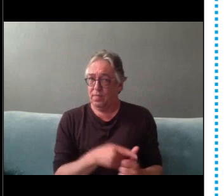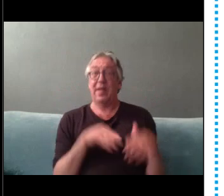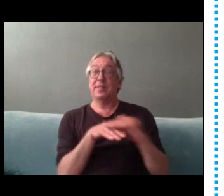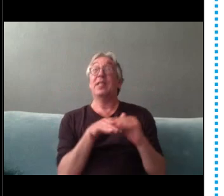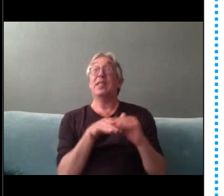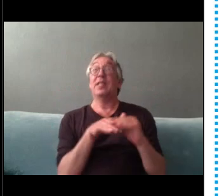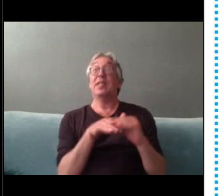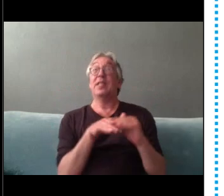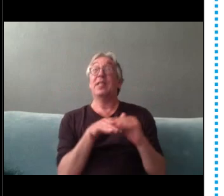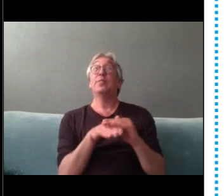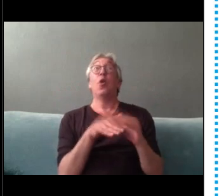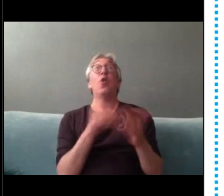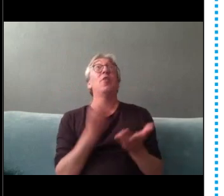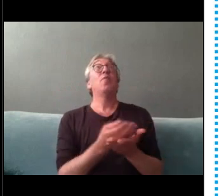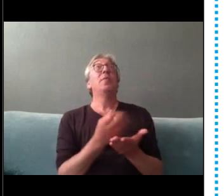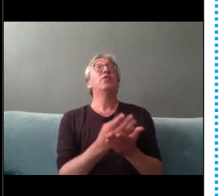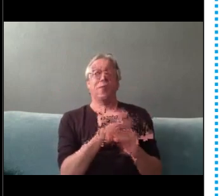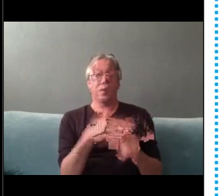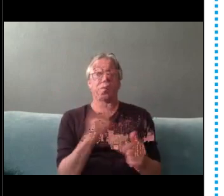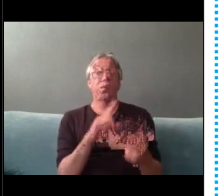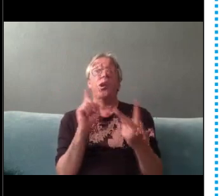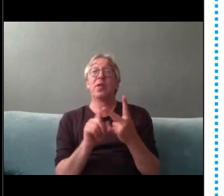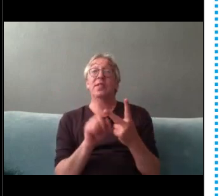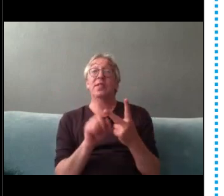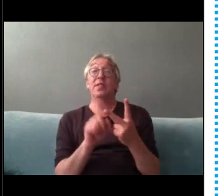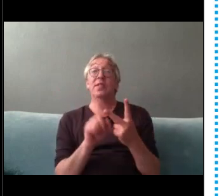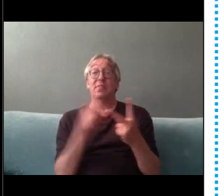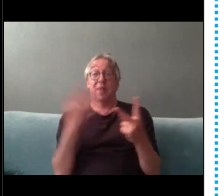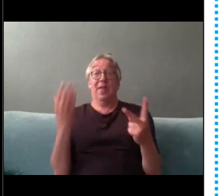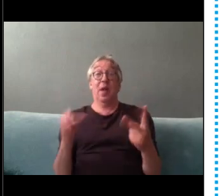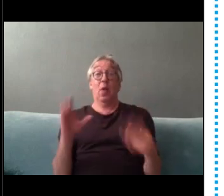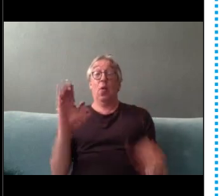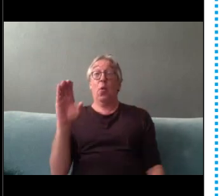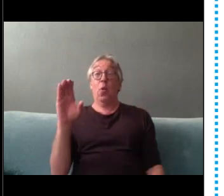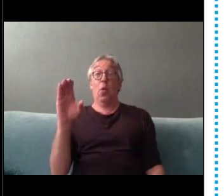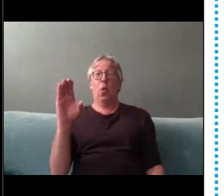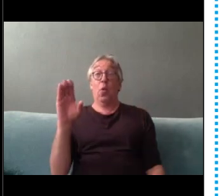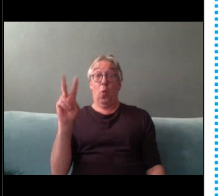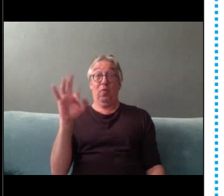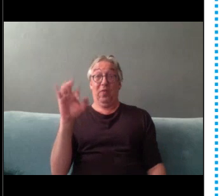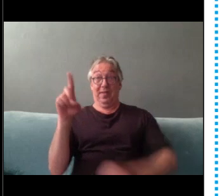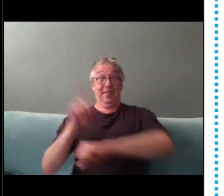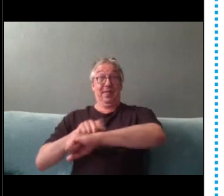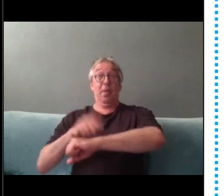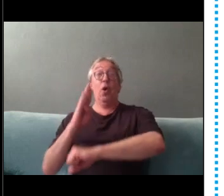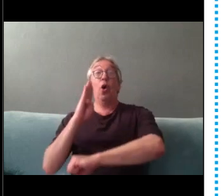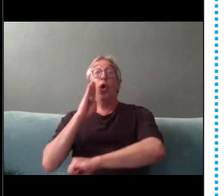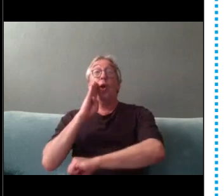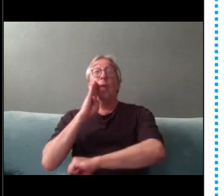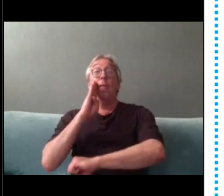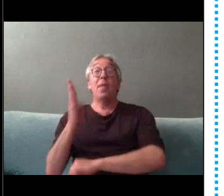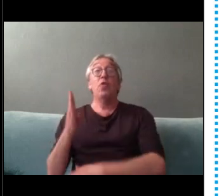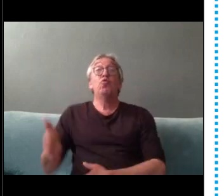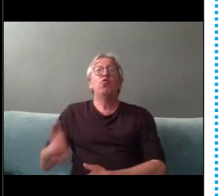their service of assistance for persons with disabilities. Do you confirm that this is permitted in these regulations?